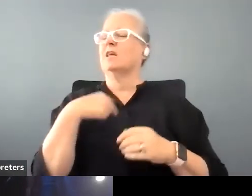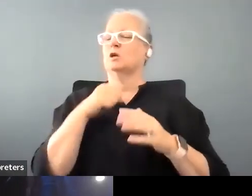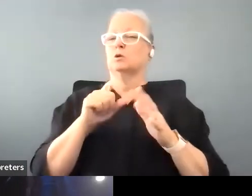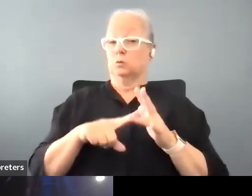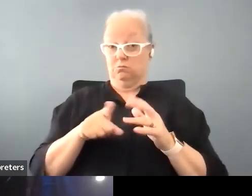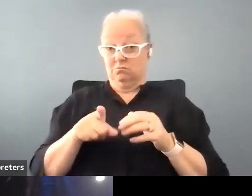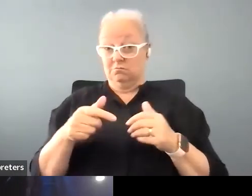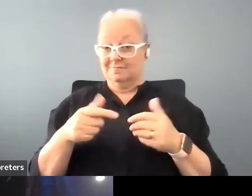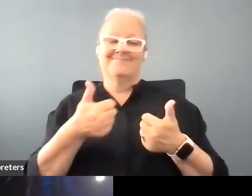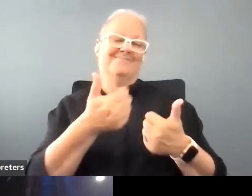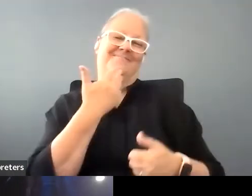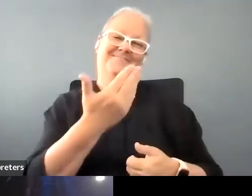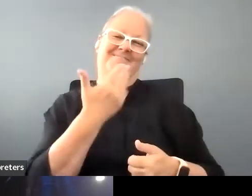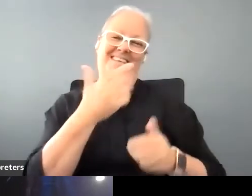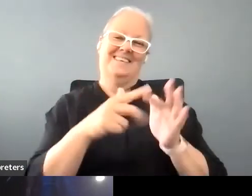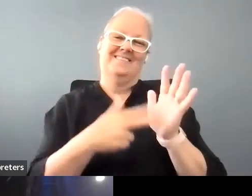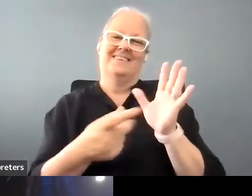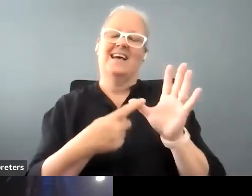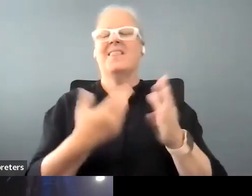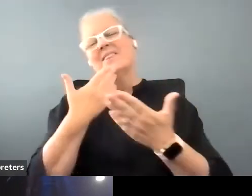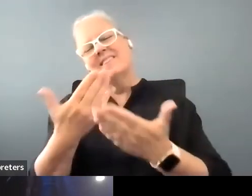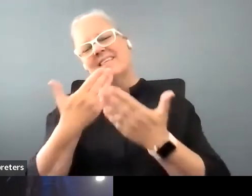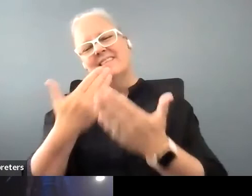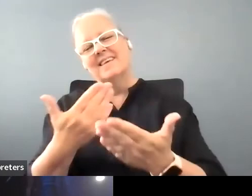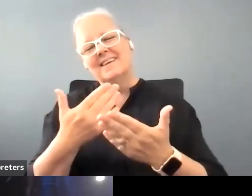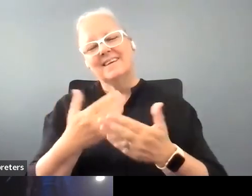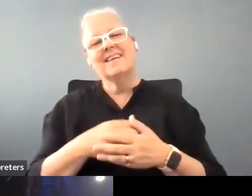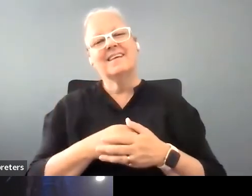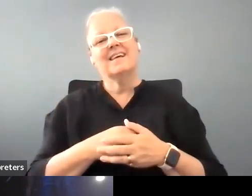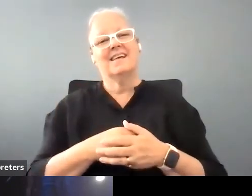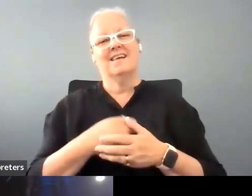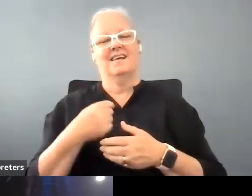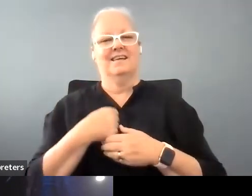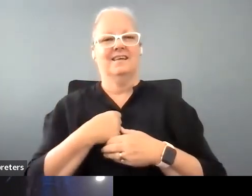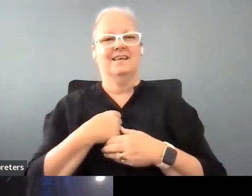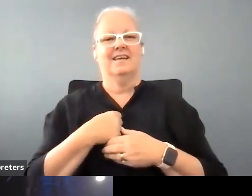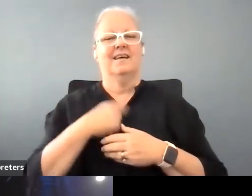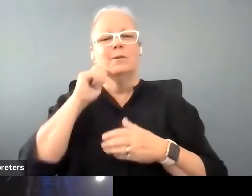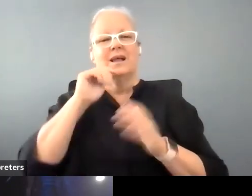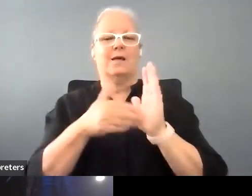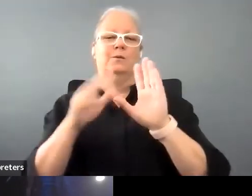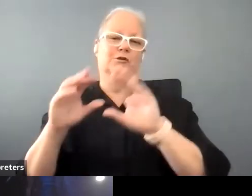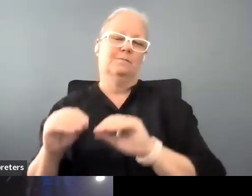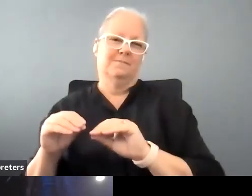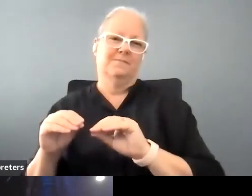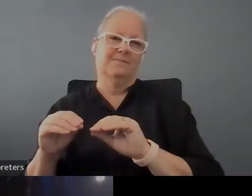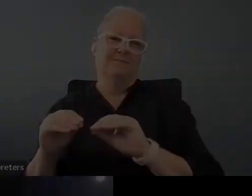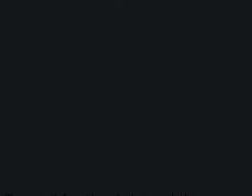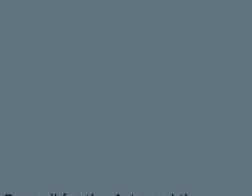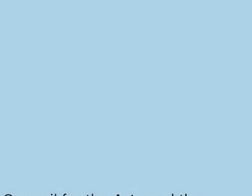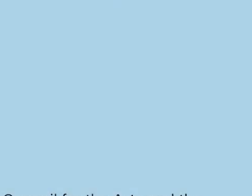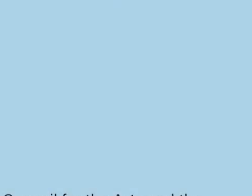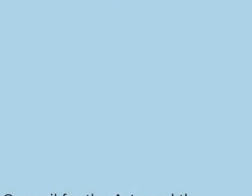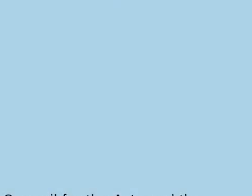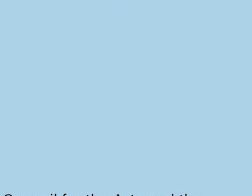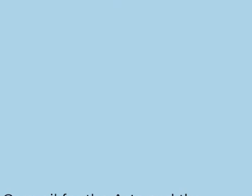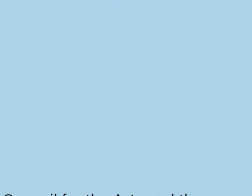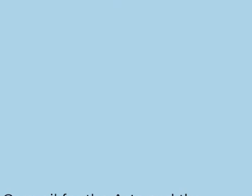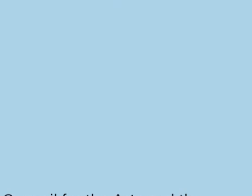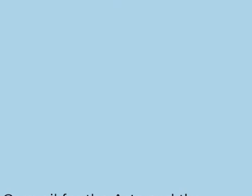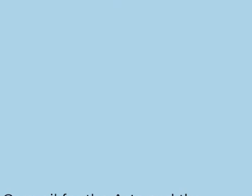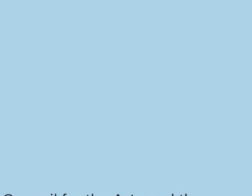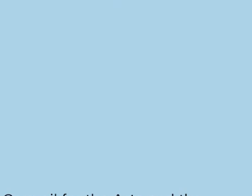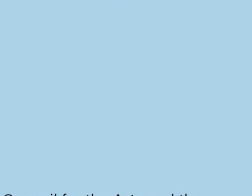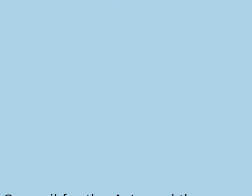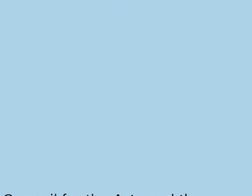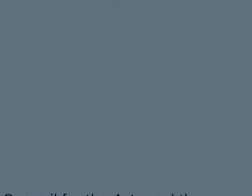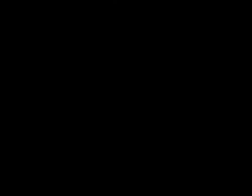Yeah thank you. Oh that's great, thank you. I'll just stop recording now.